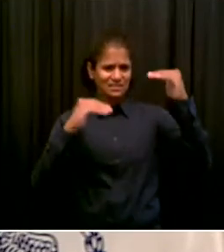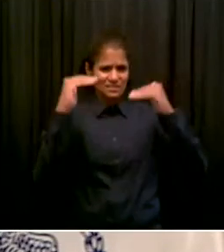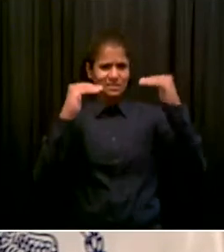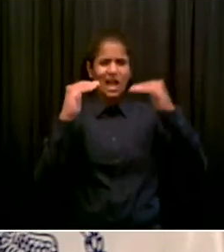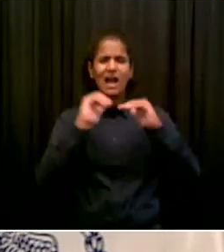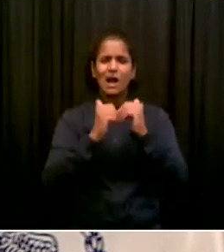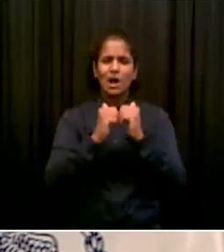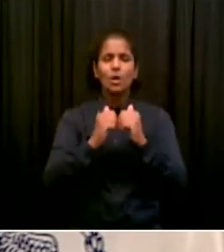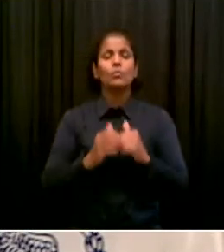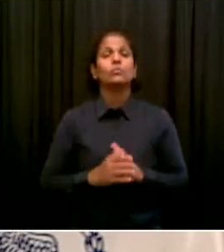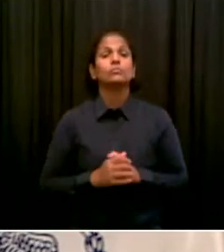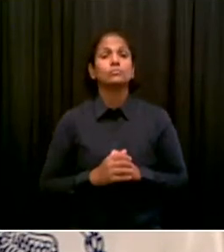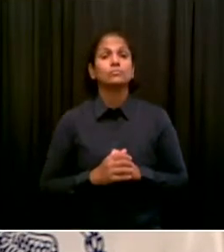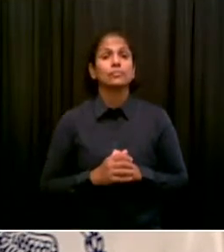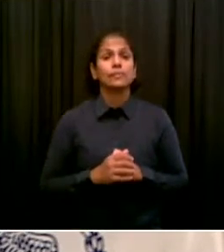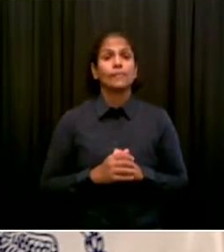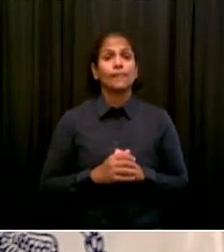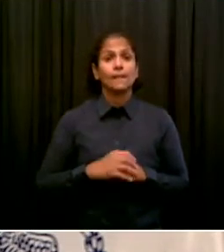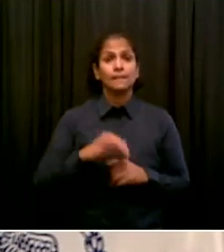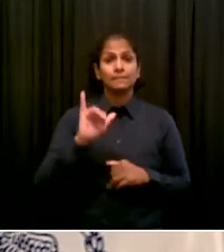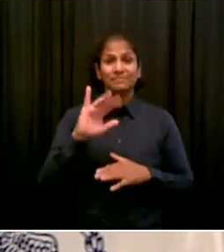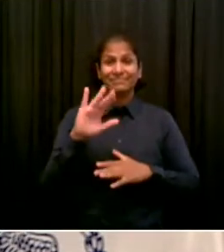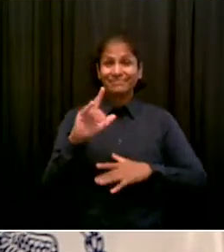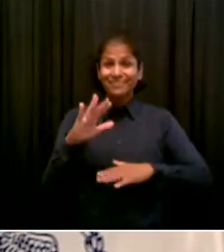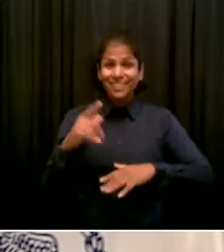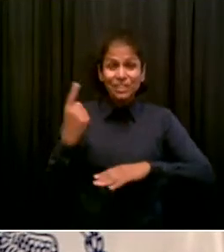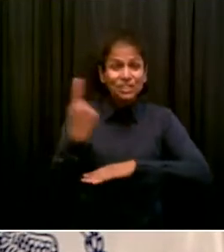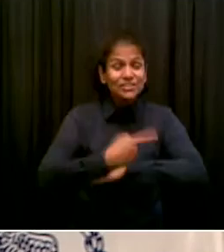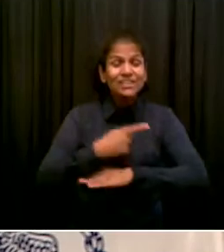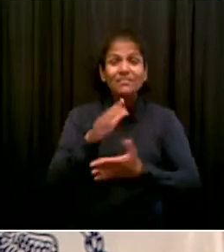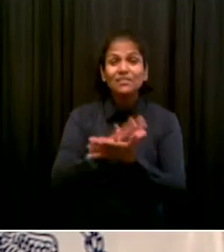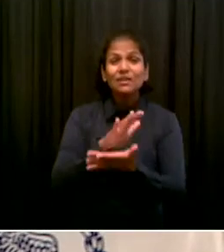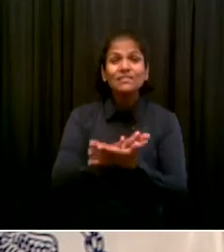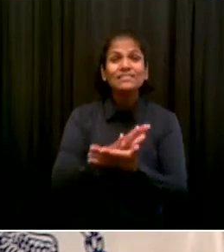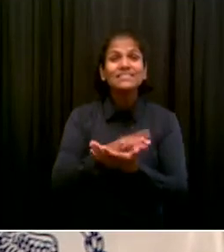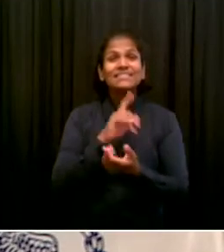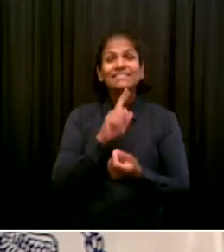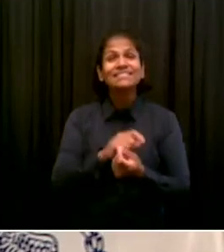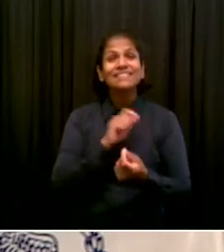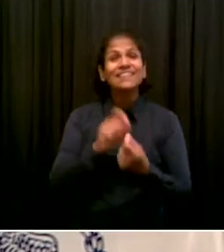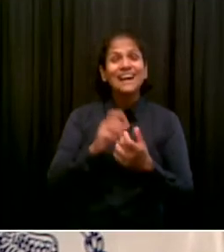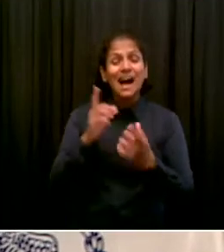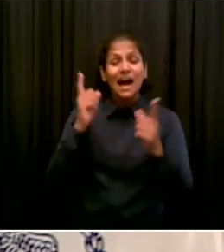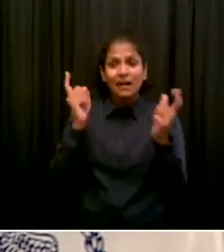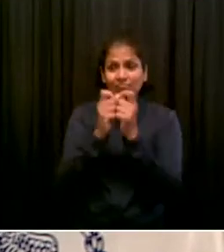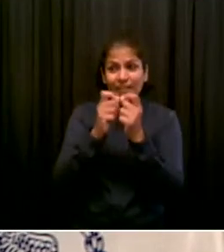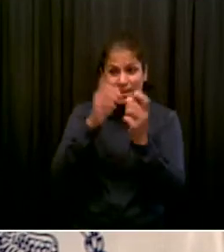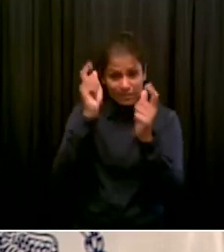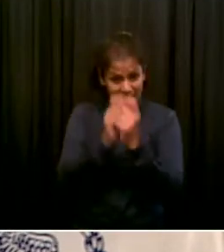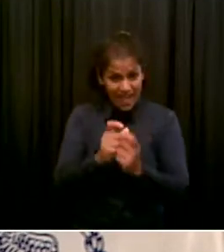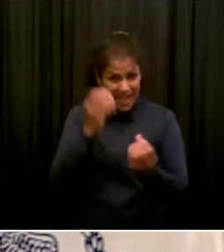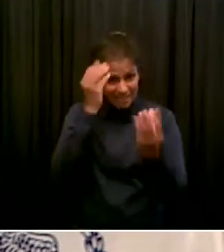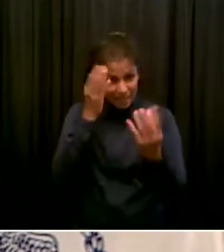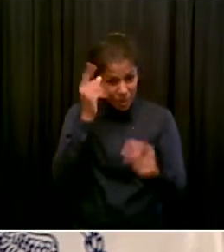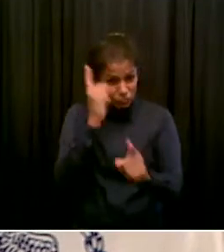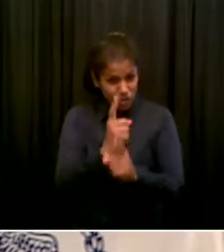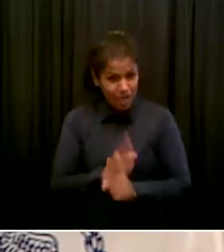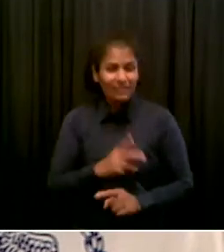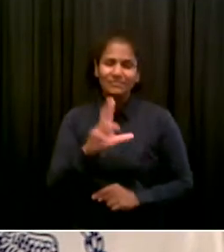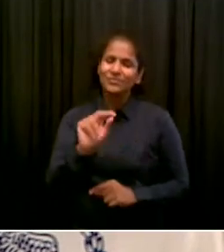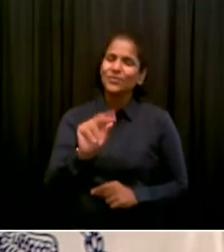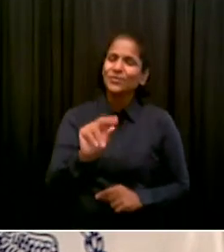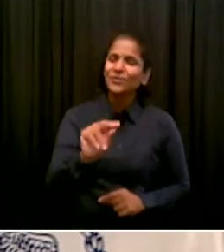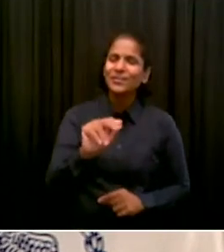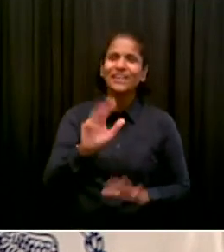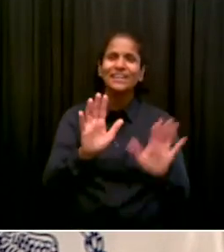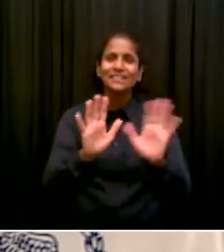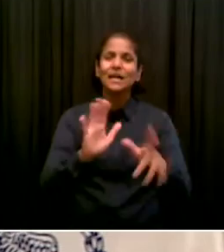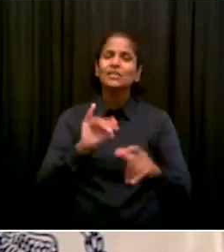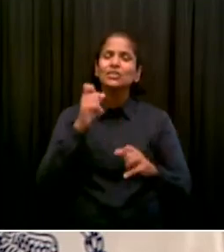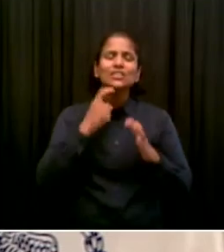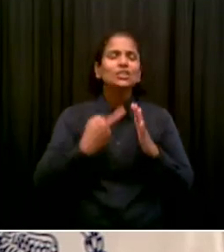DO WE CLOSE THAT QUICKLY?